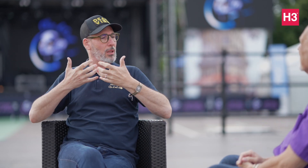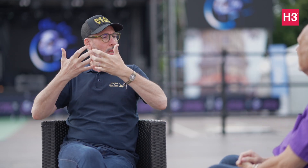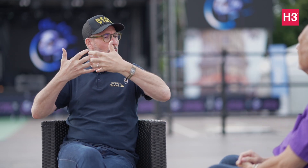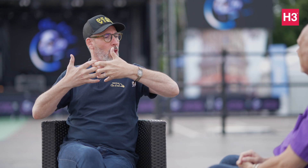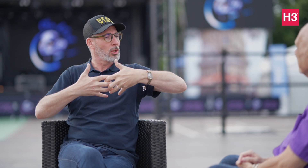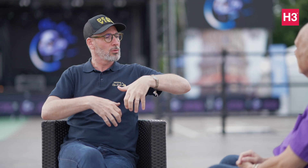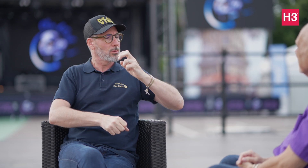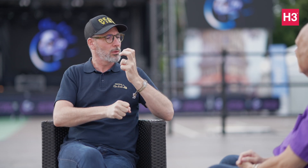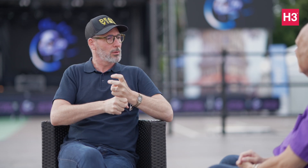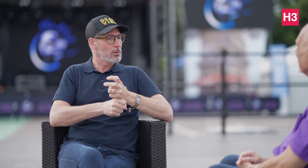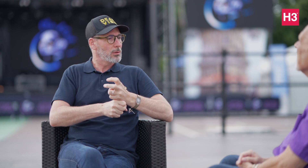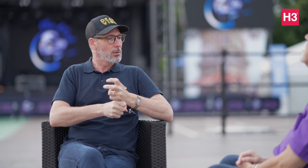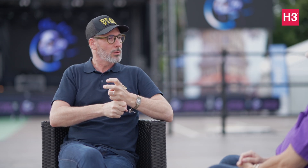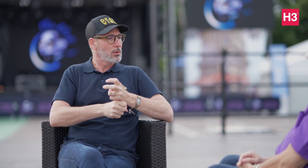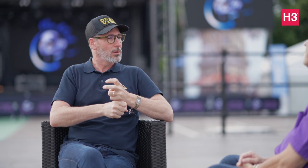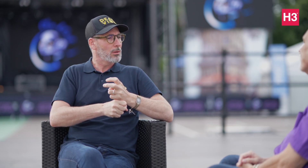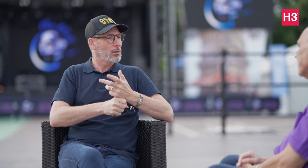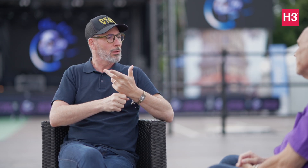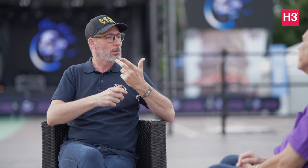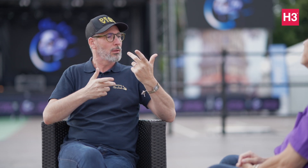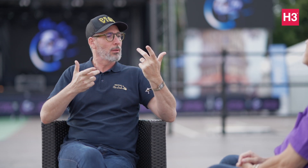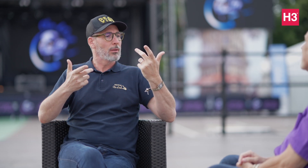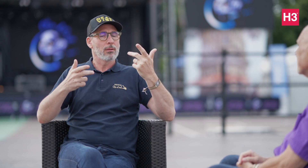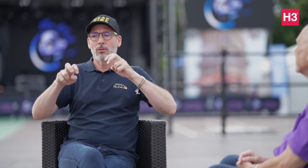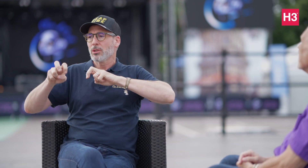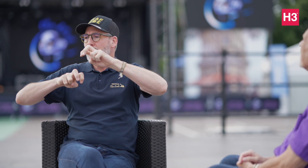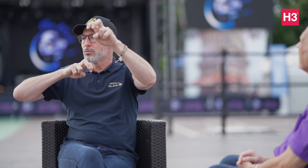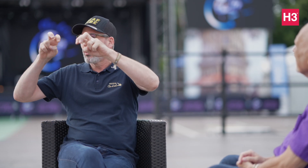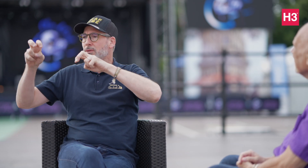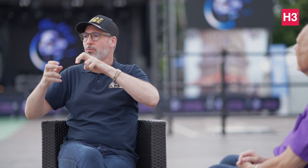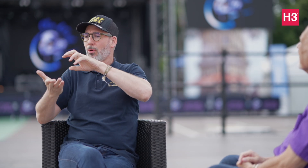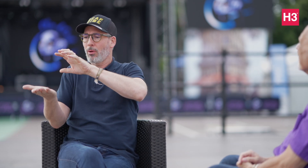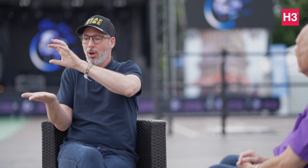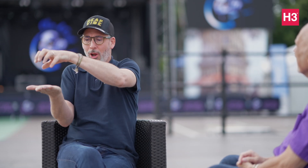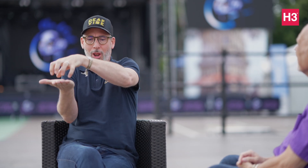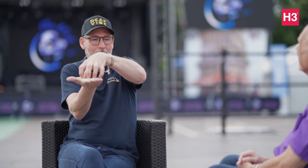host a major festival in a big city, where transportation and